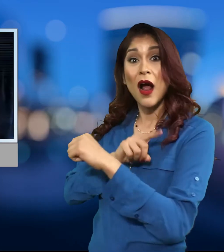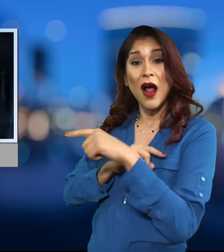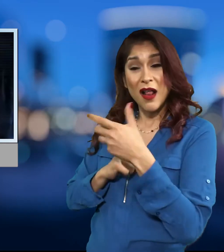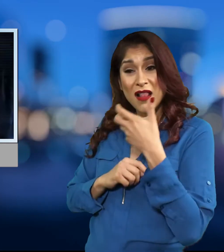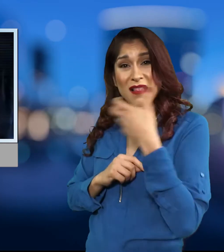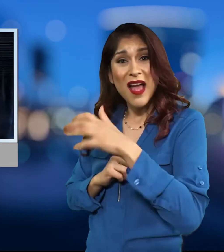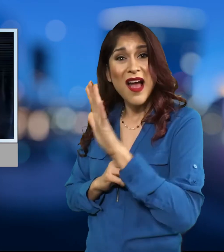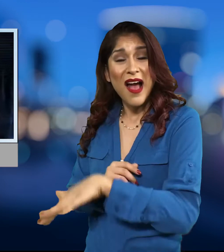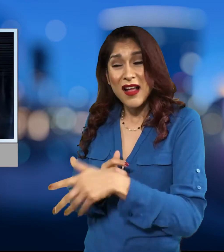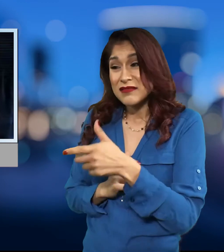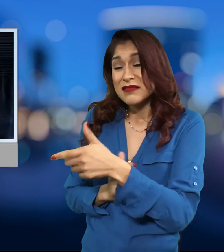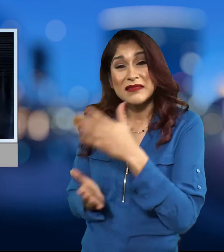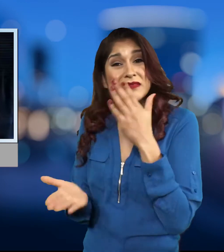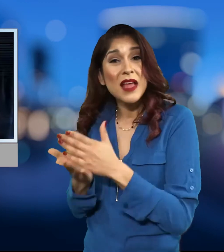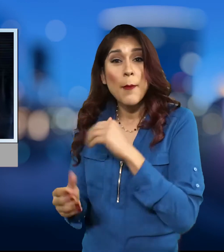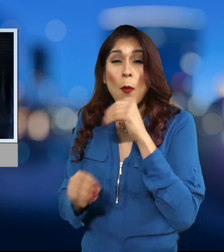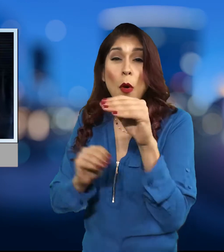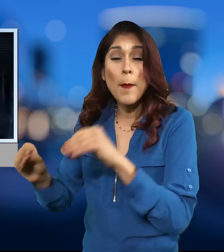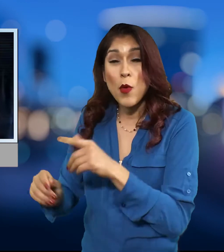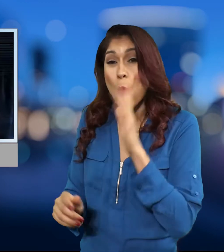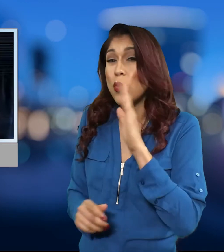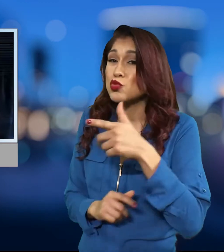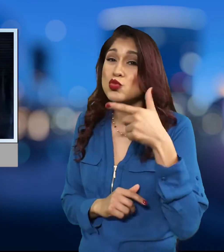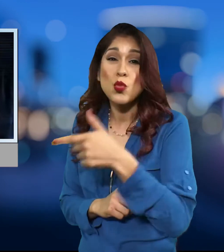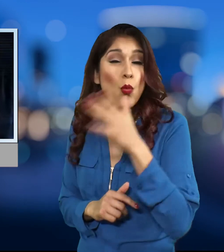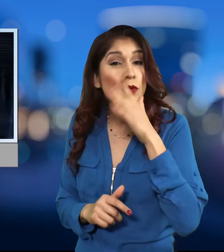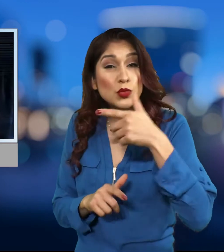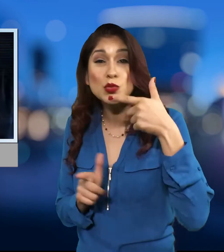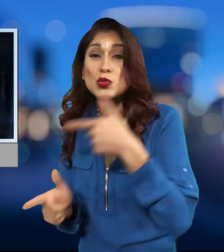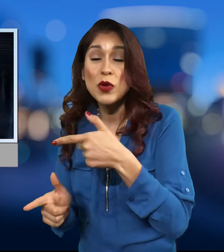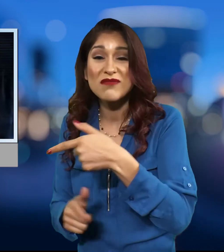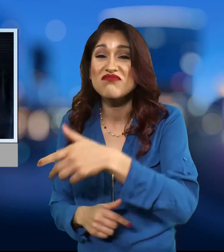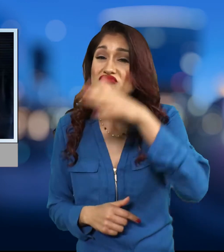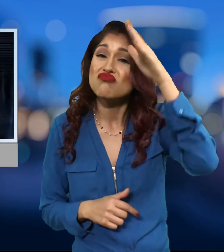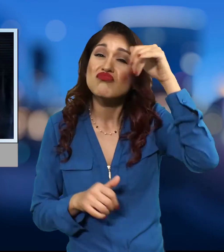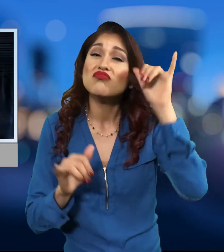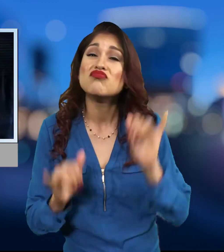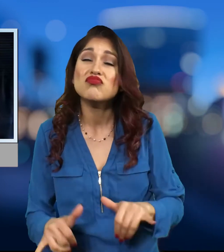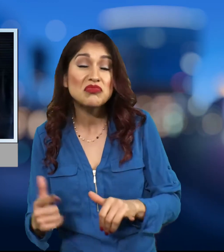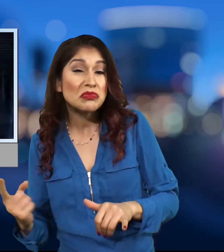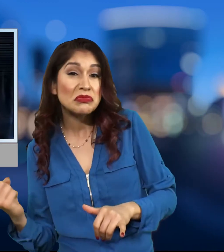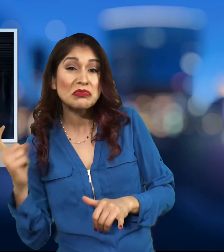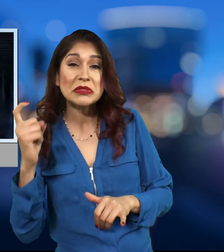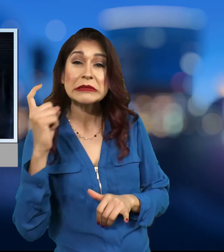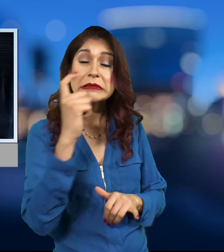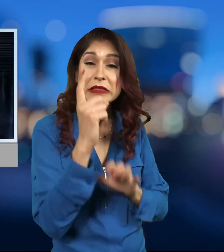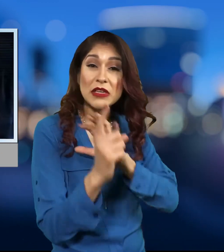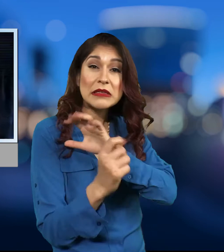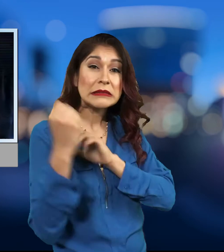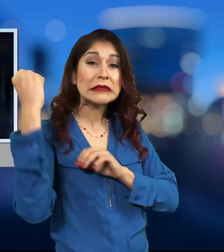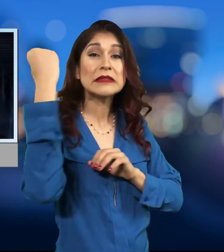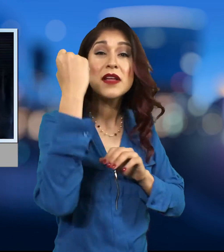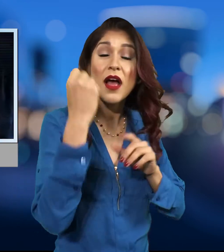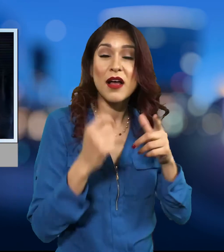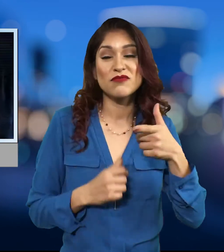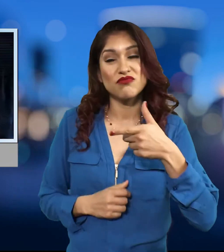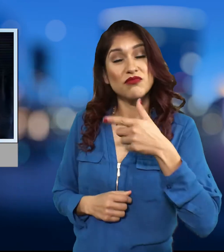The officer yells that he will shoot him, but the suspect keeps attacking.